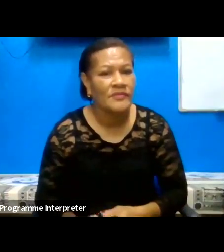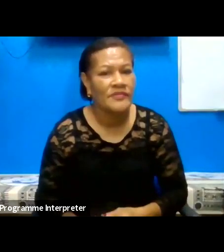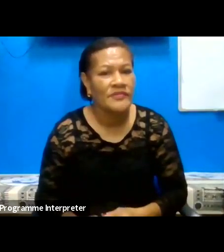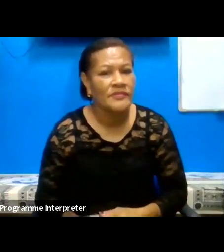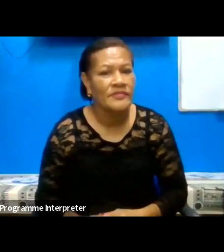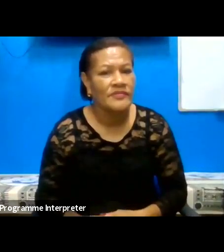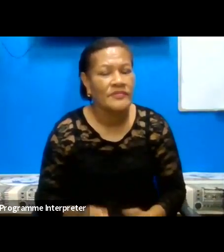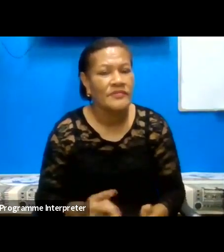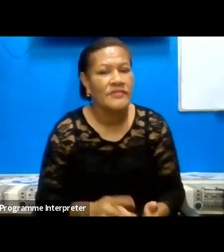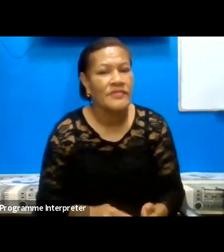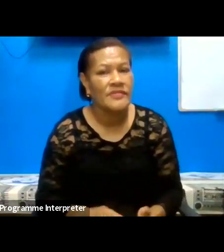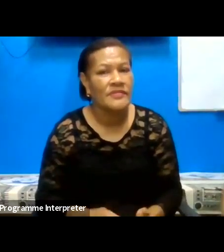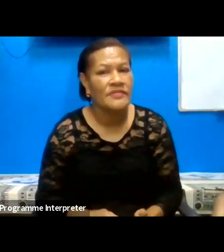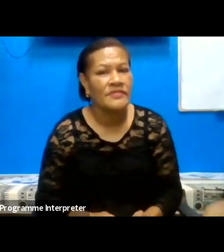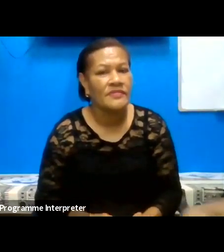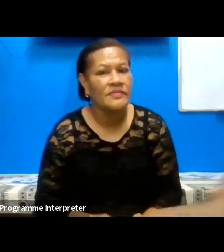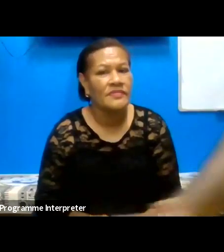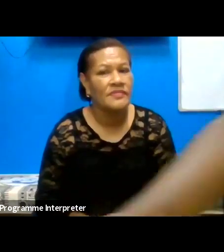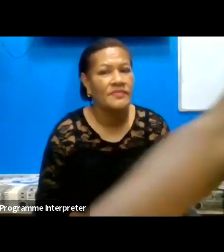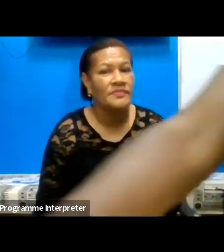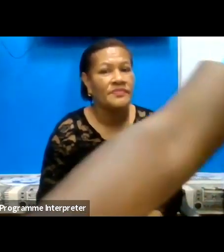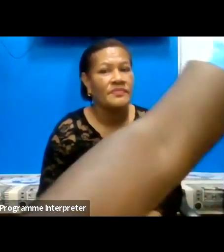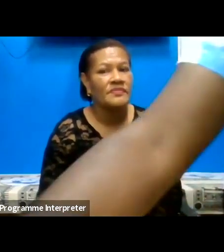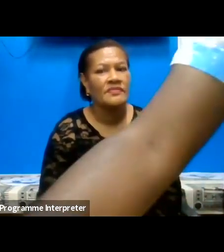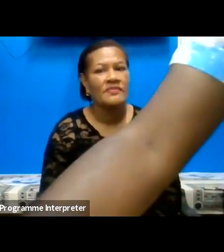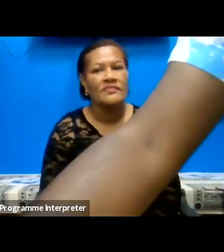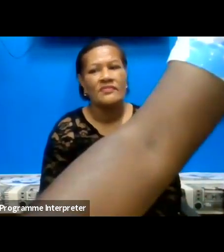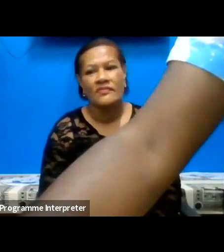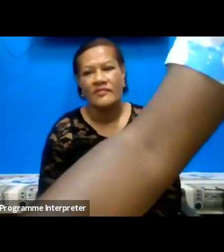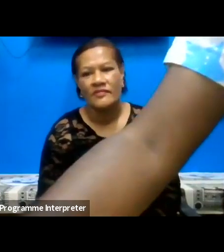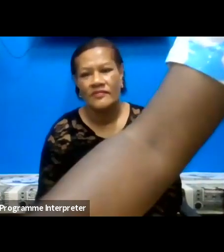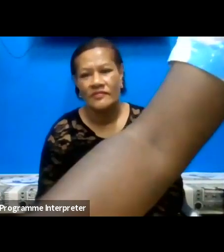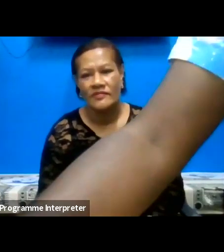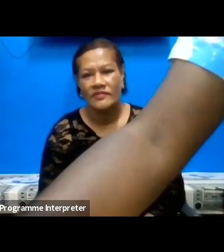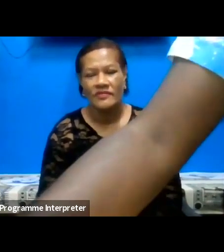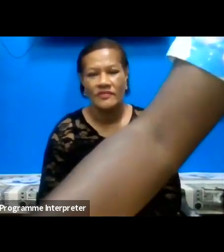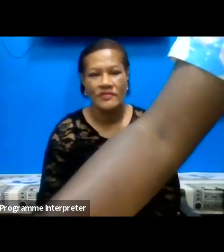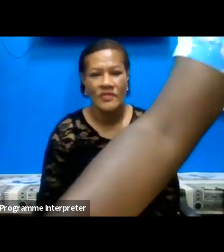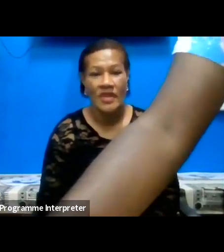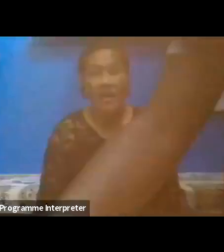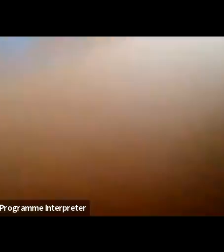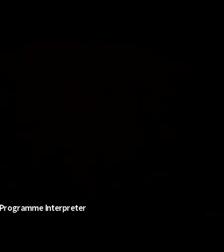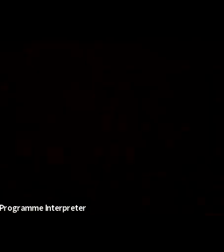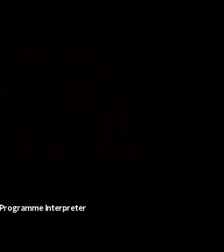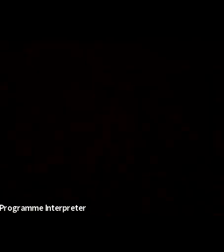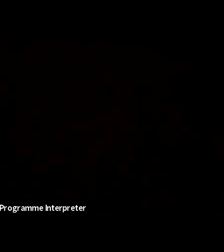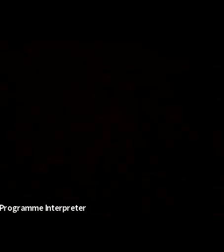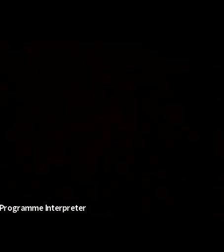is our first language and we often have uh the drop box in